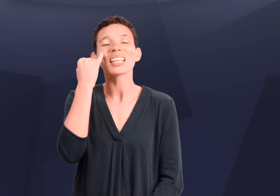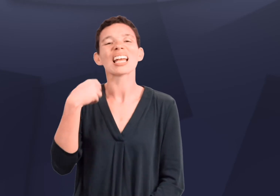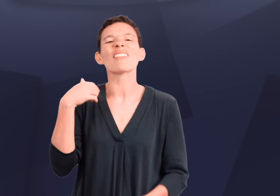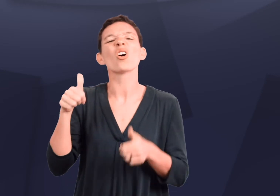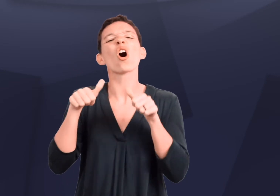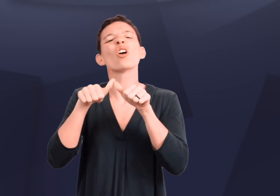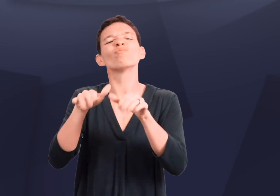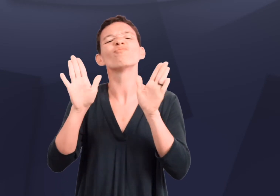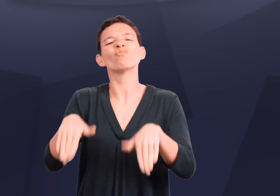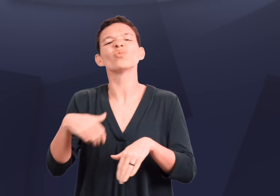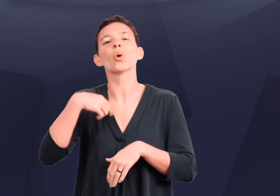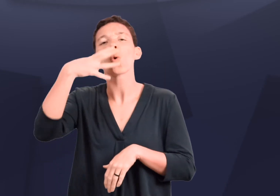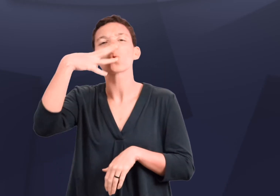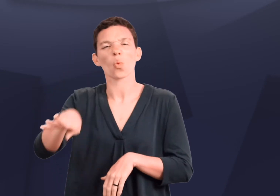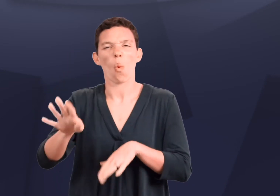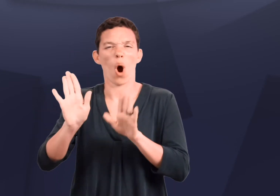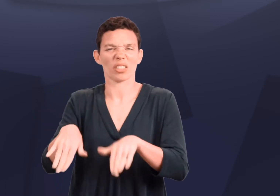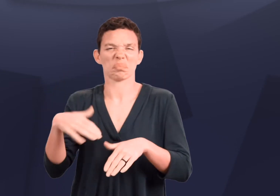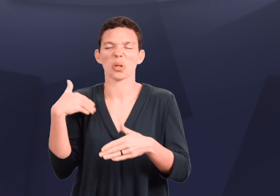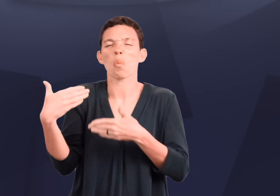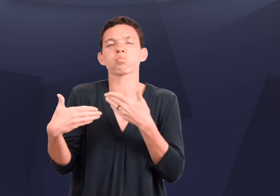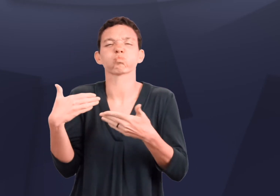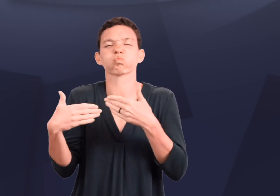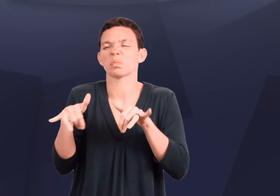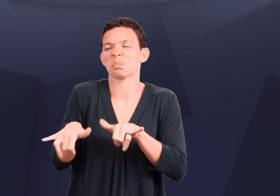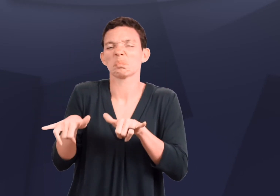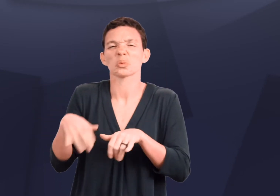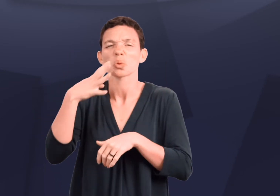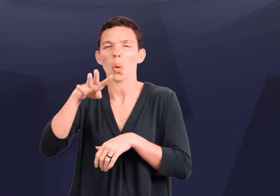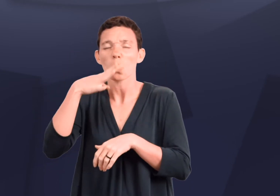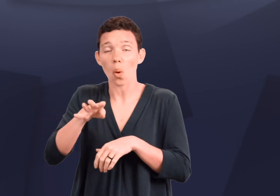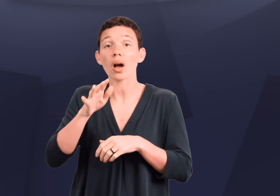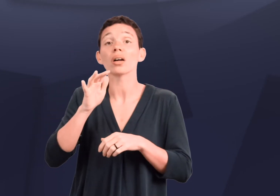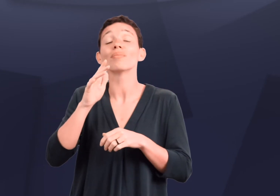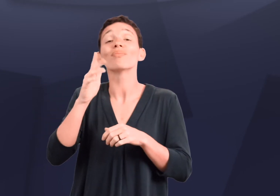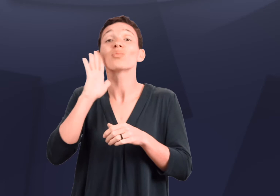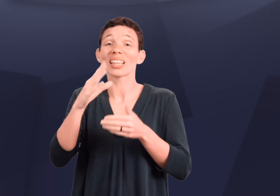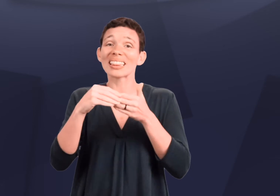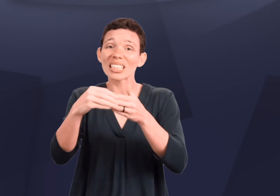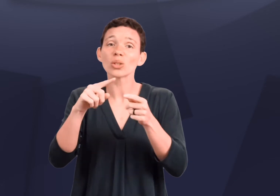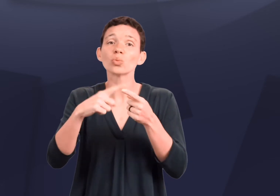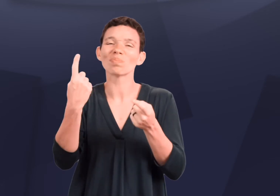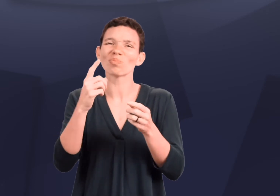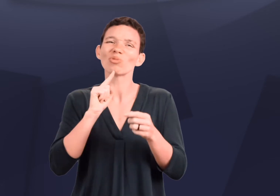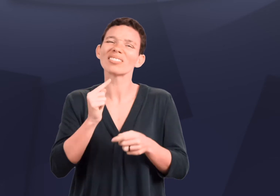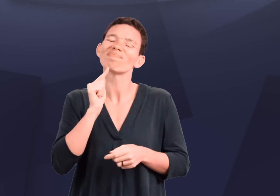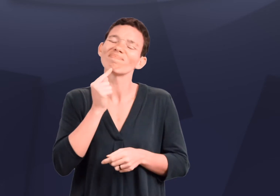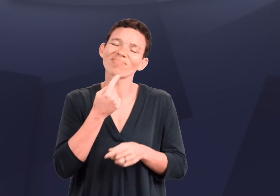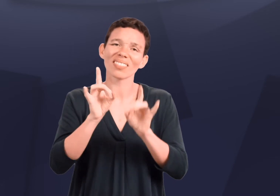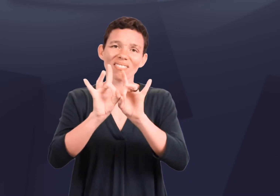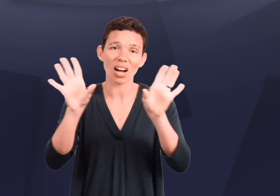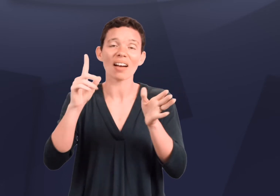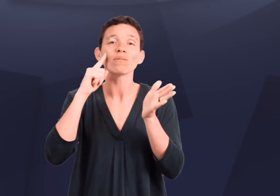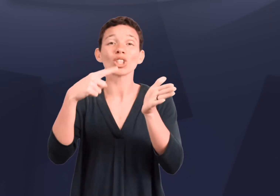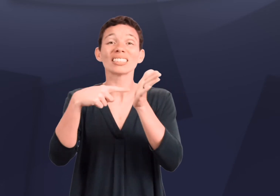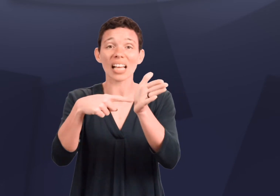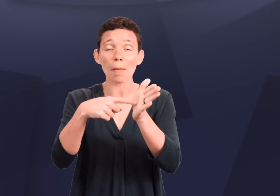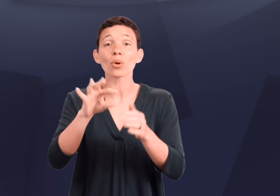Suppose we decide to ignore prejudice and maintain the status quo? It can ultimately lead to extreme violence.